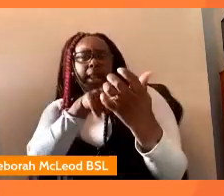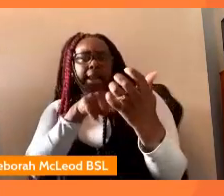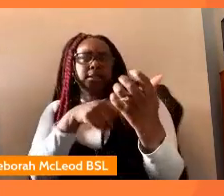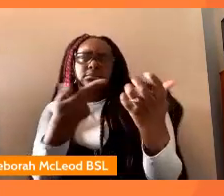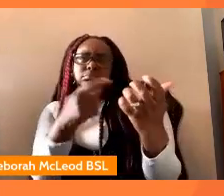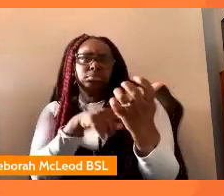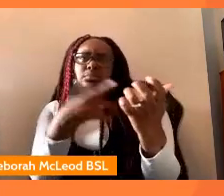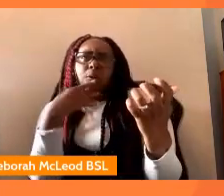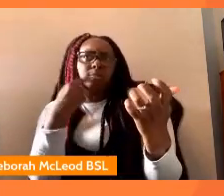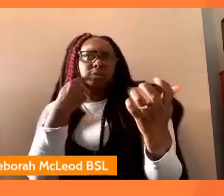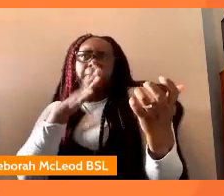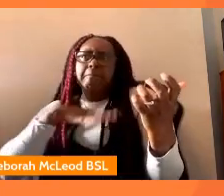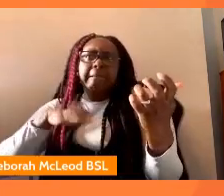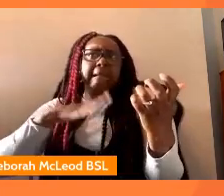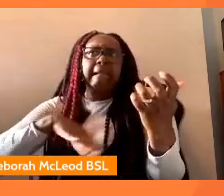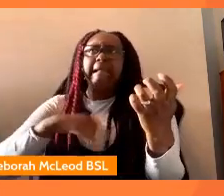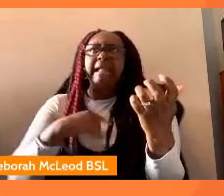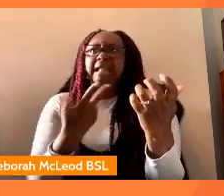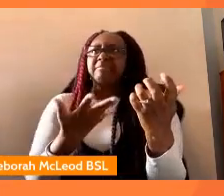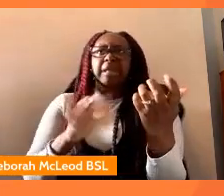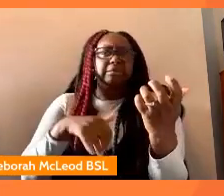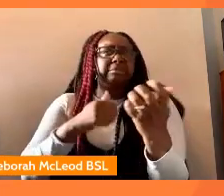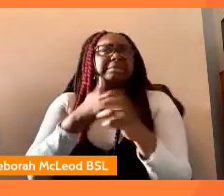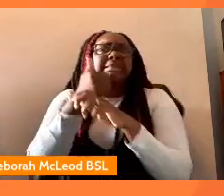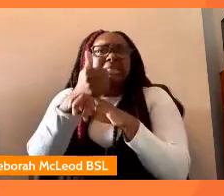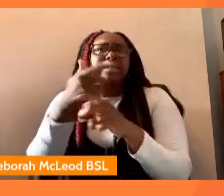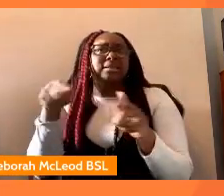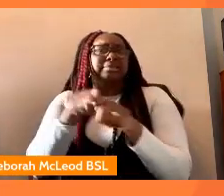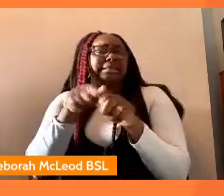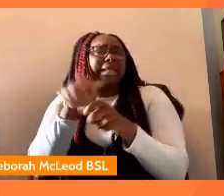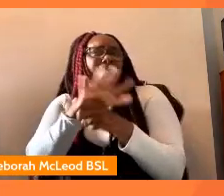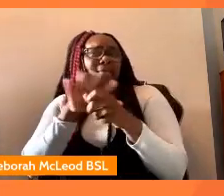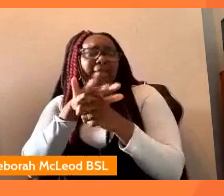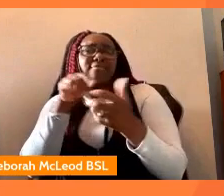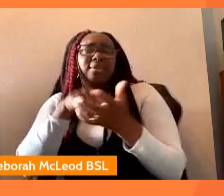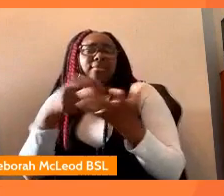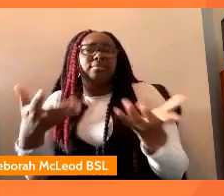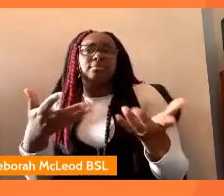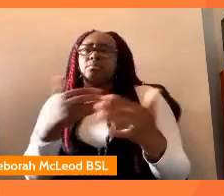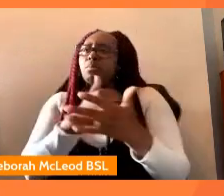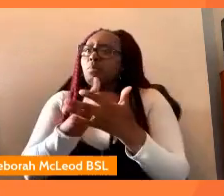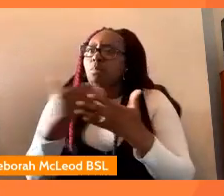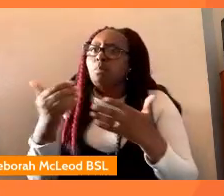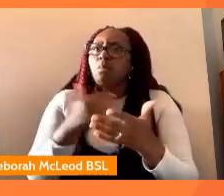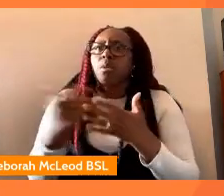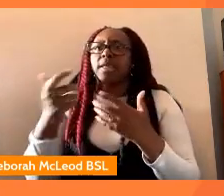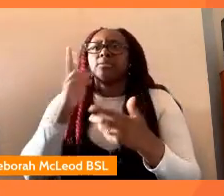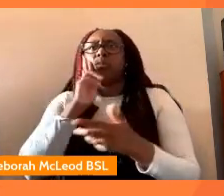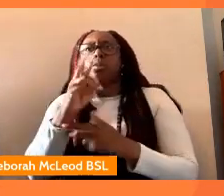their behaviour is already established in those digital mediums but we are always looking at the new and what is coming next.